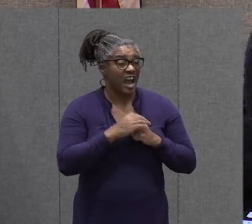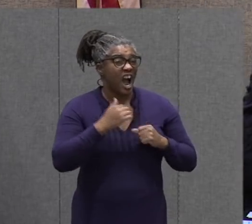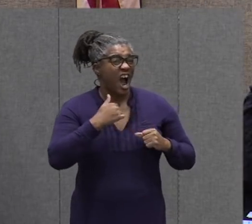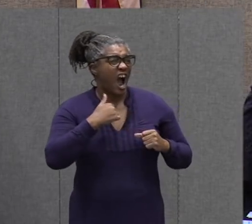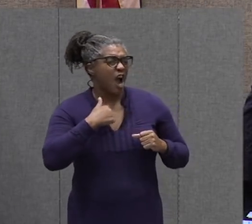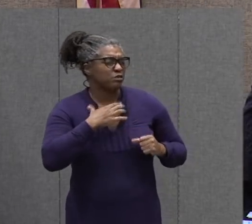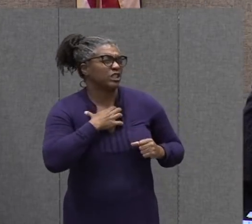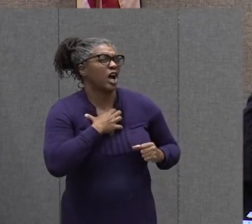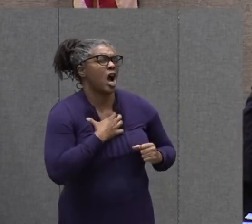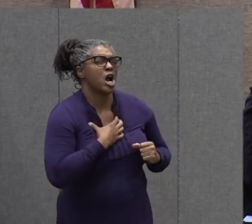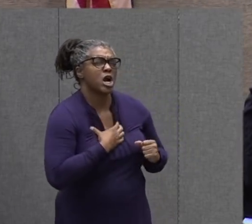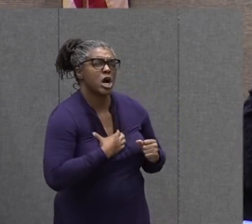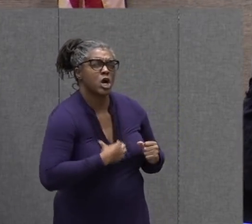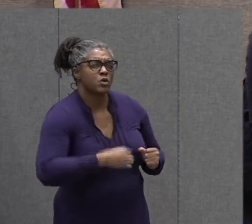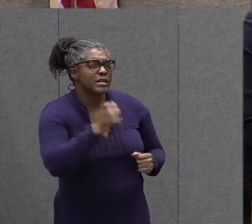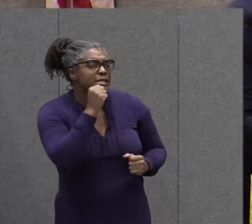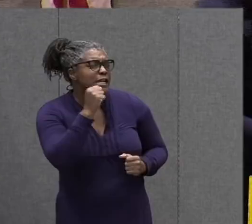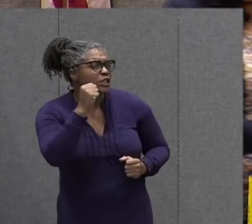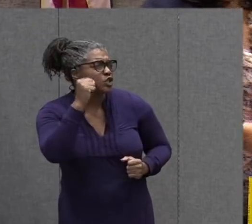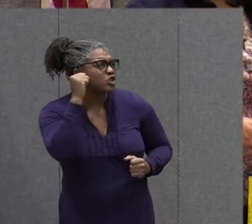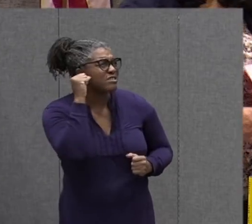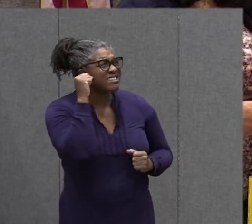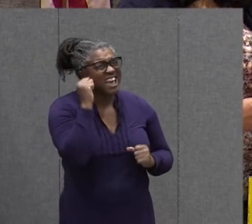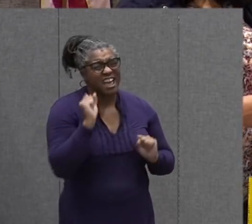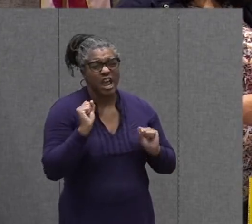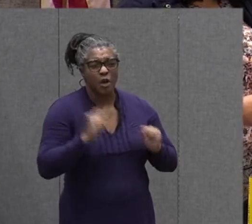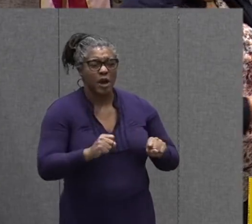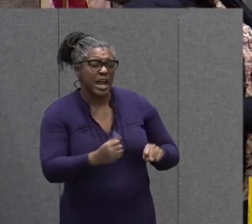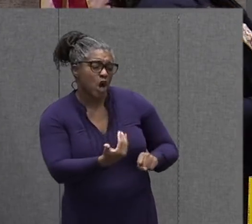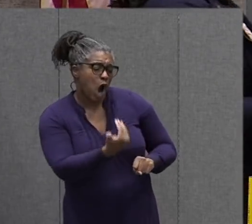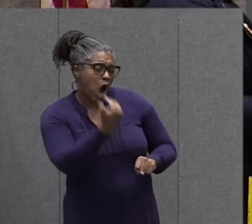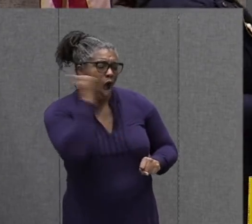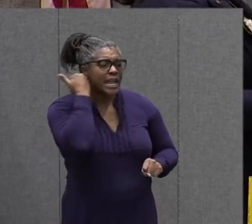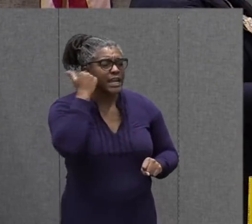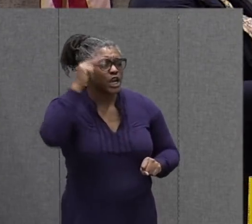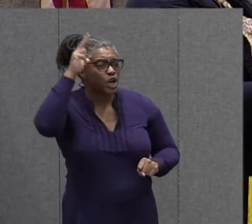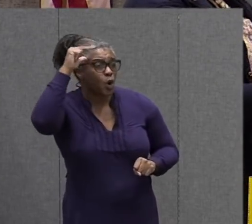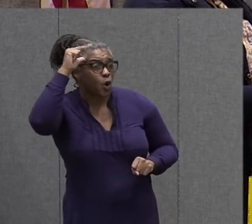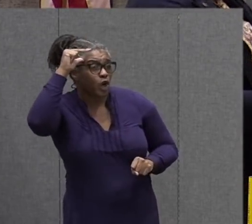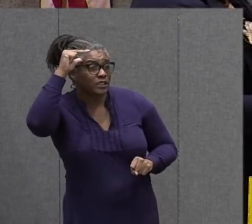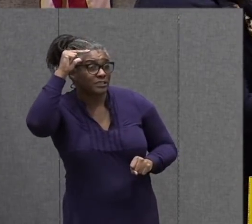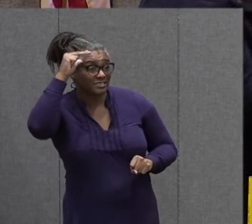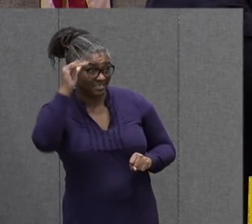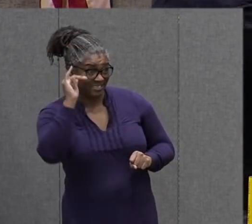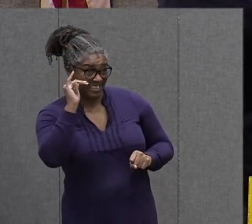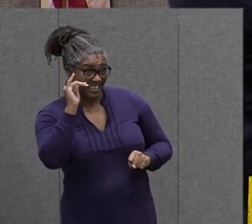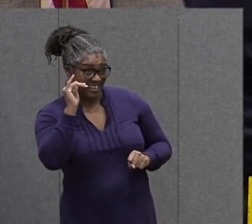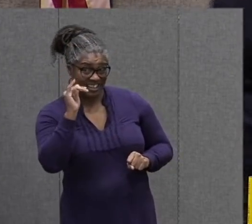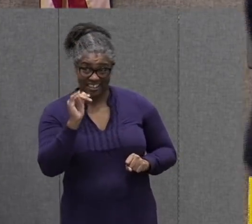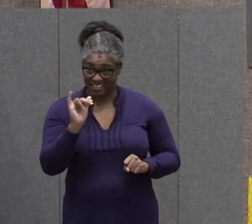I could have eaten a horse. [Miss Garcia] That very exaggerated. [Miss Martindale] I'm exaggerating because I know